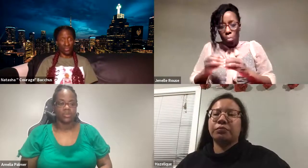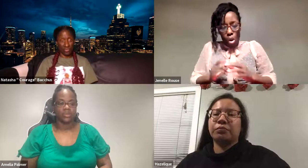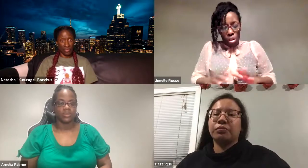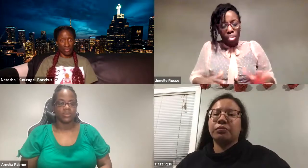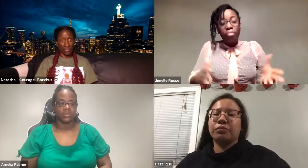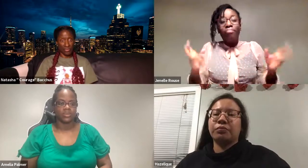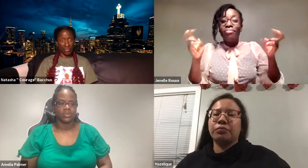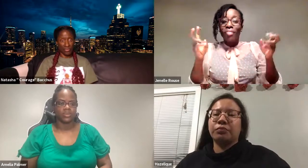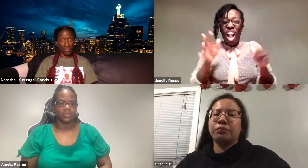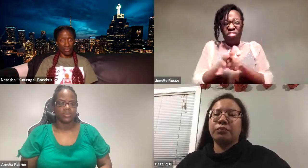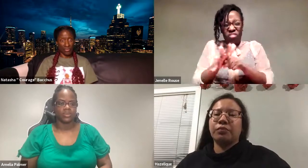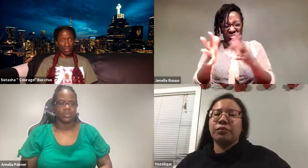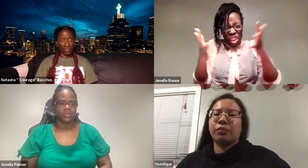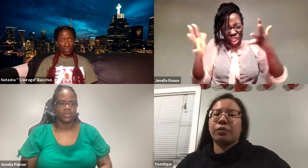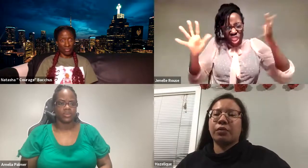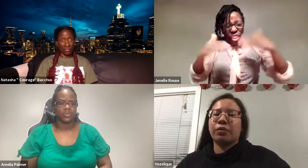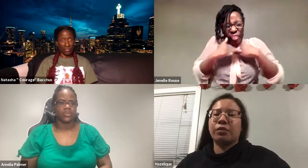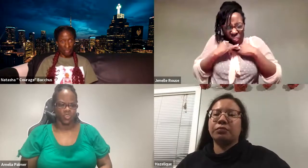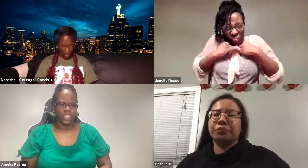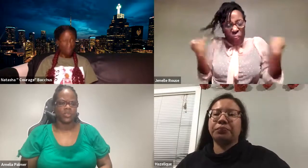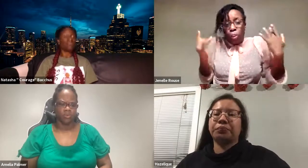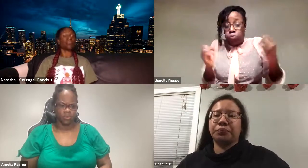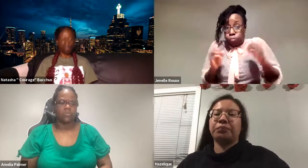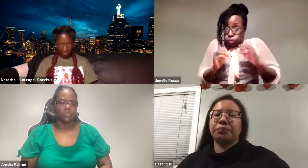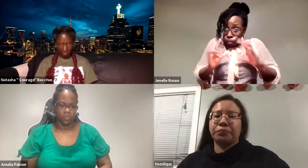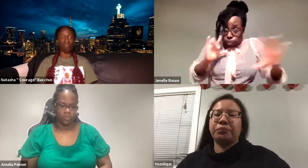necessarily have been quiet but we've been more, i guess, oppressed-- repressed rather